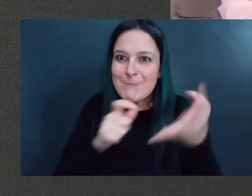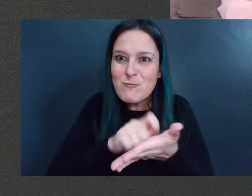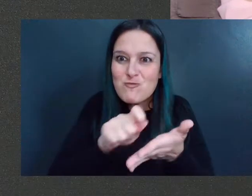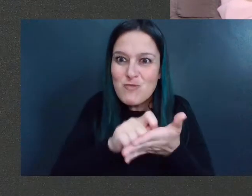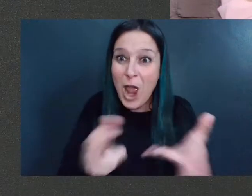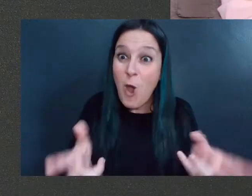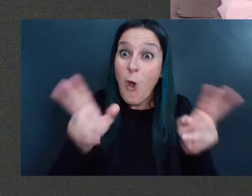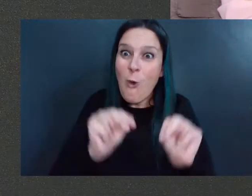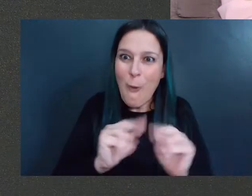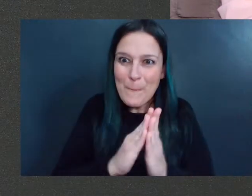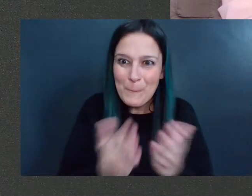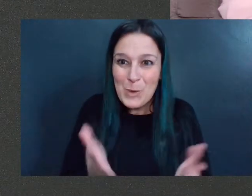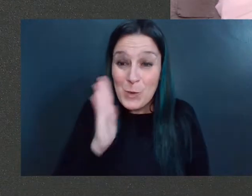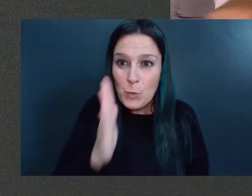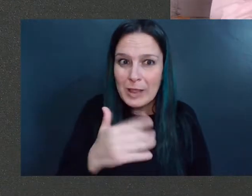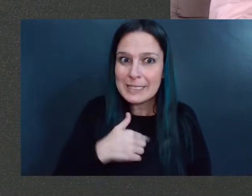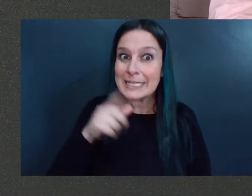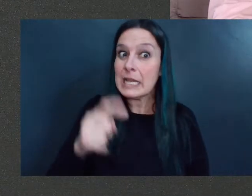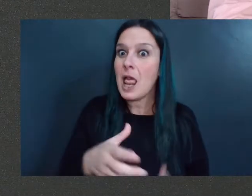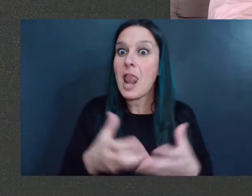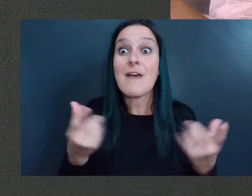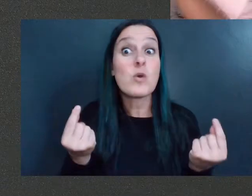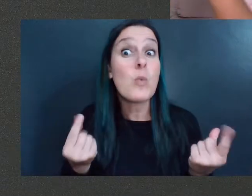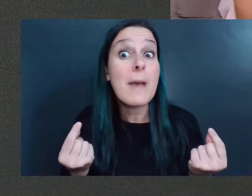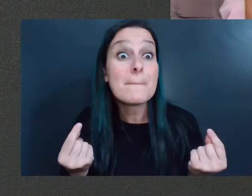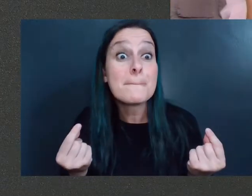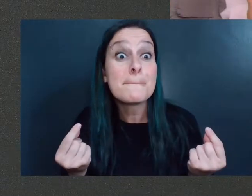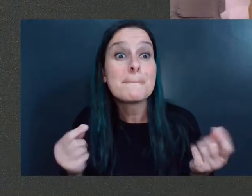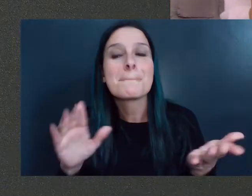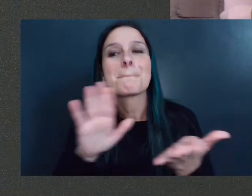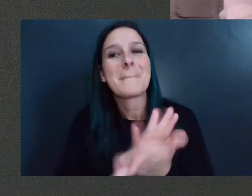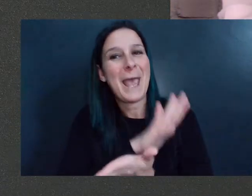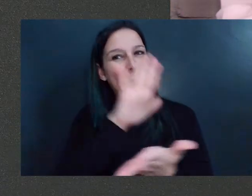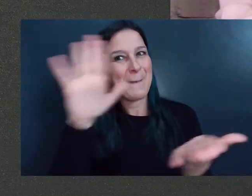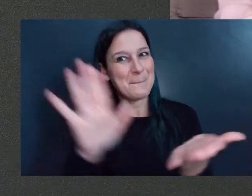So he'll need lots of paper.